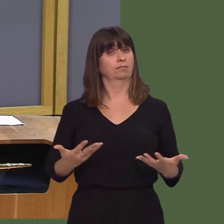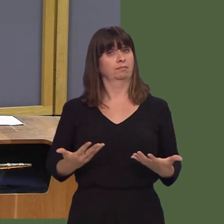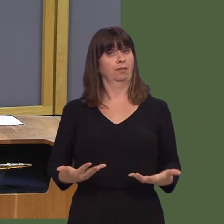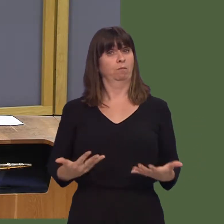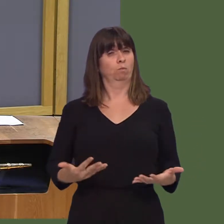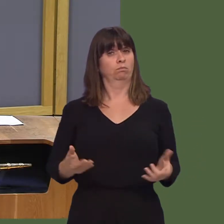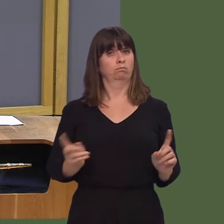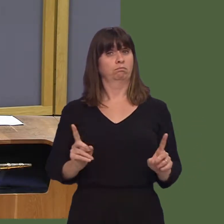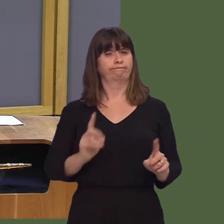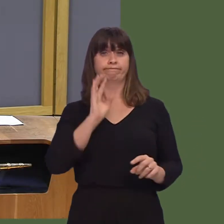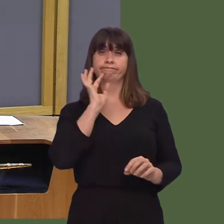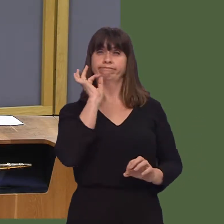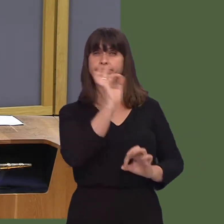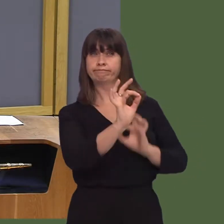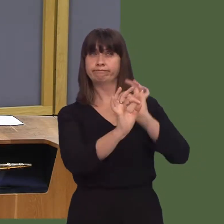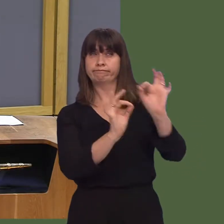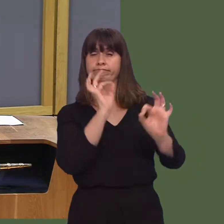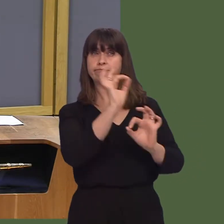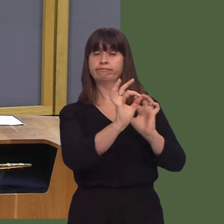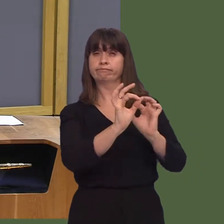the agenda this afternoon is questions to the First Minister.